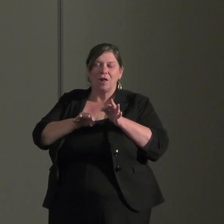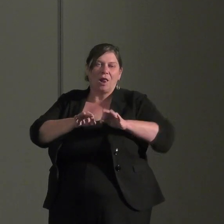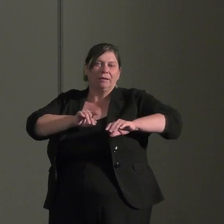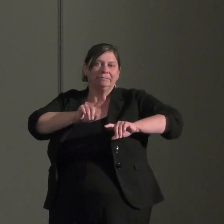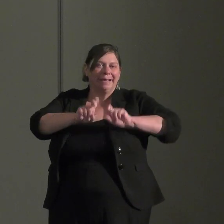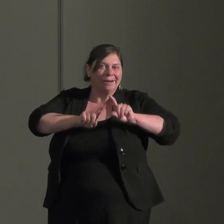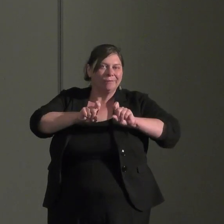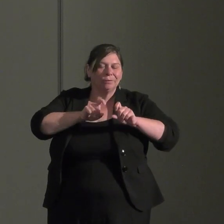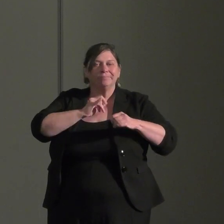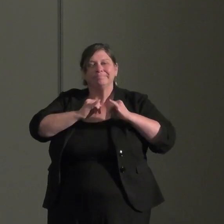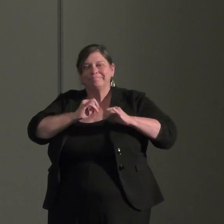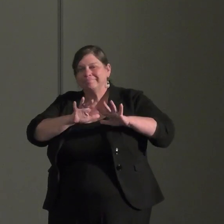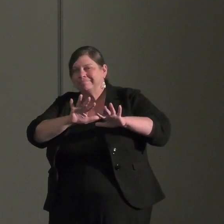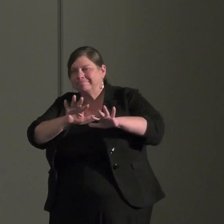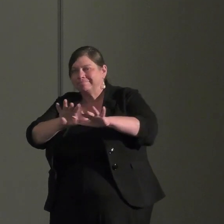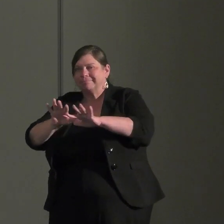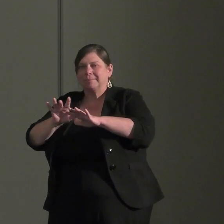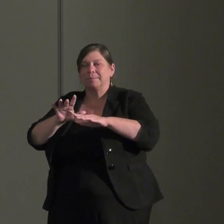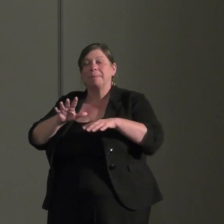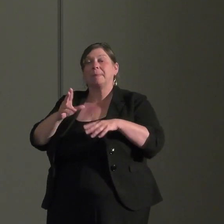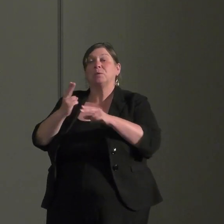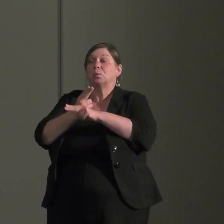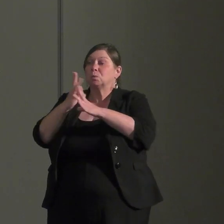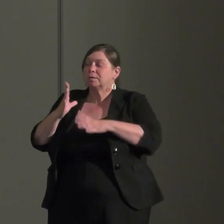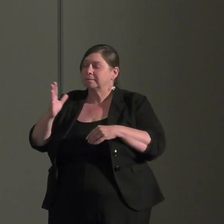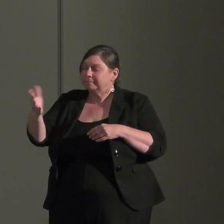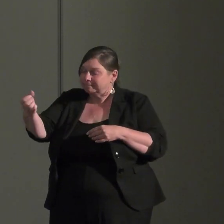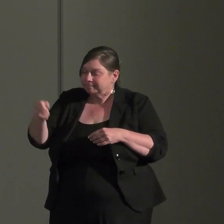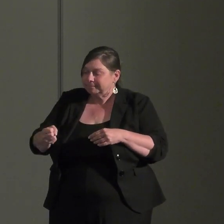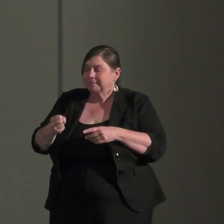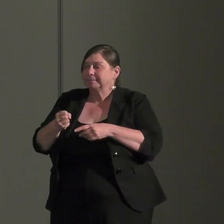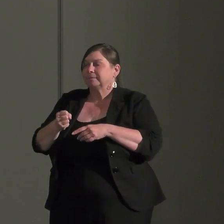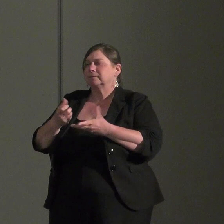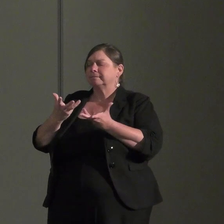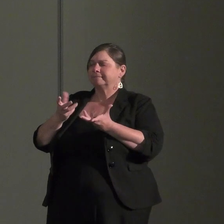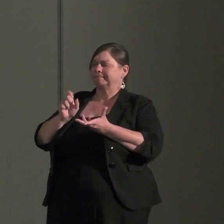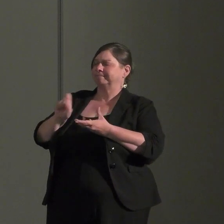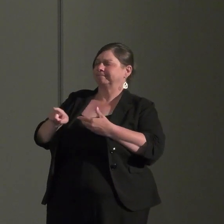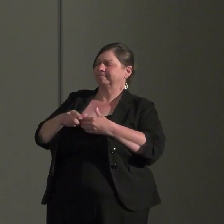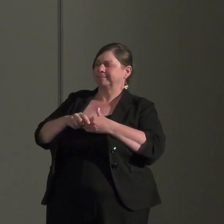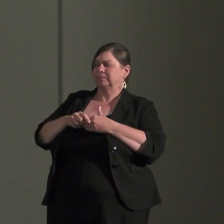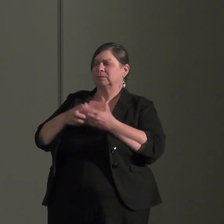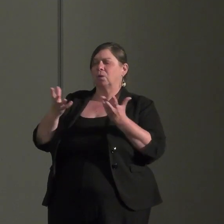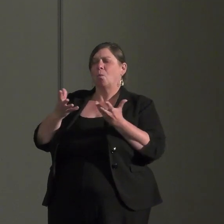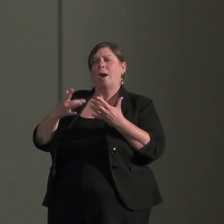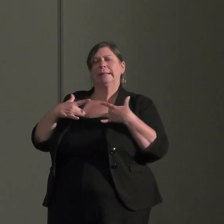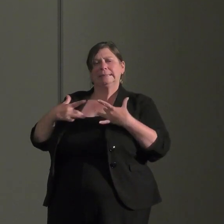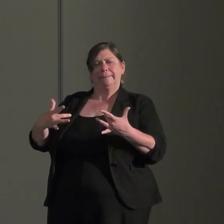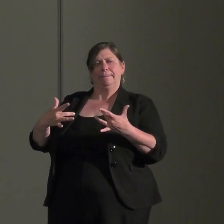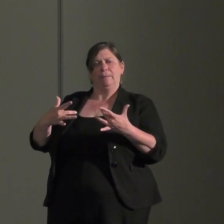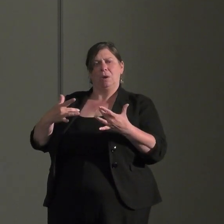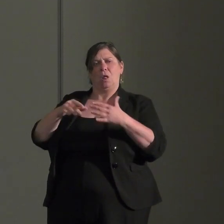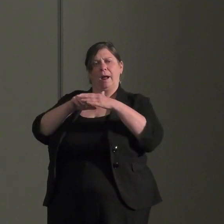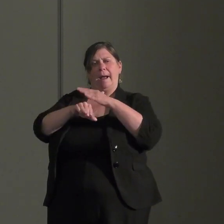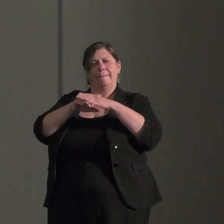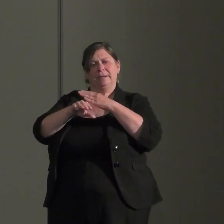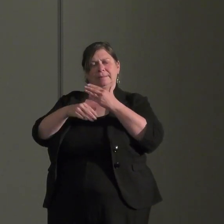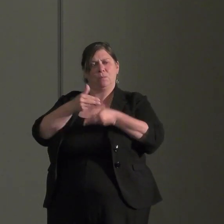Where we took users and asked them, , you know, what is a typical accommodation process look